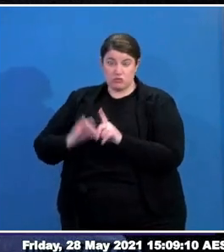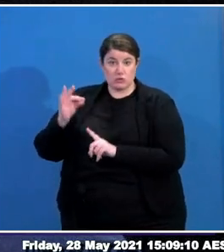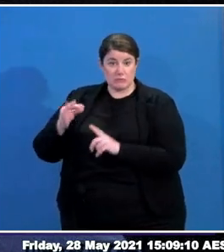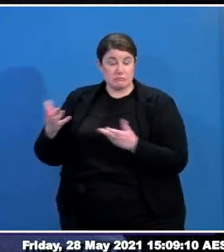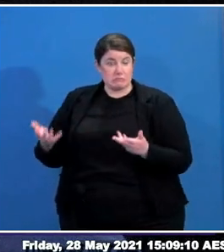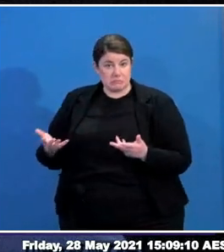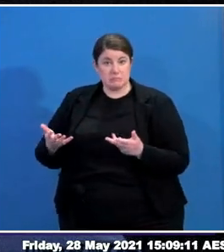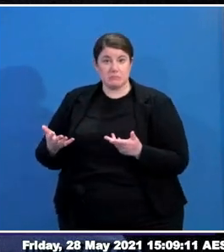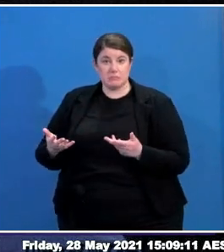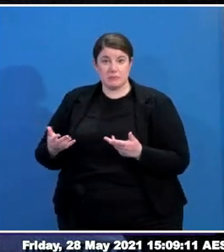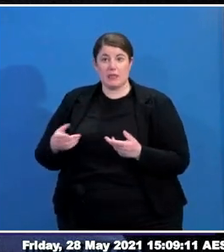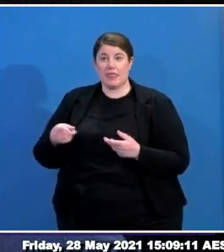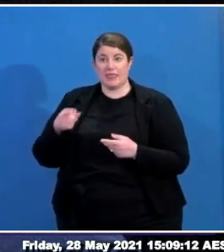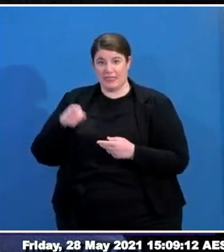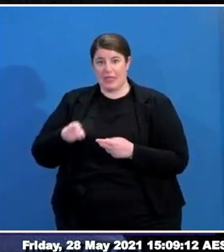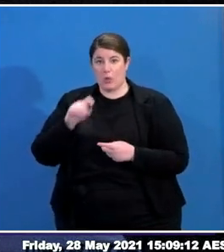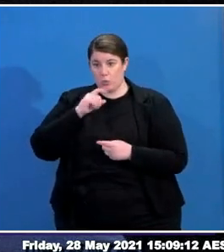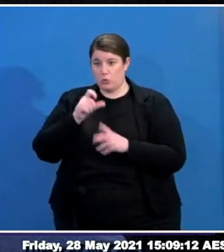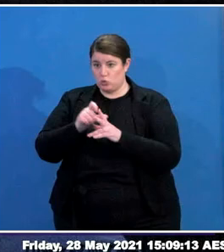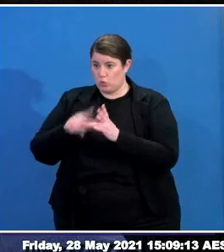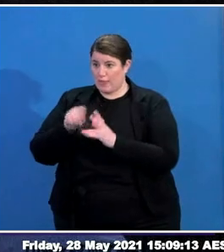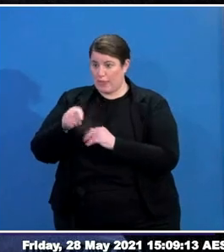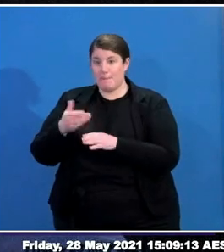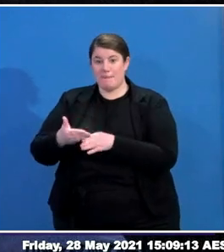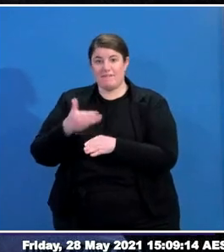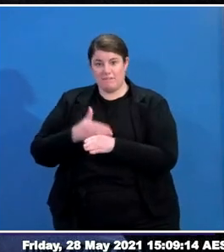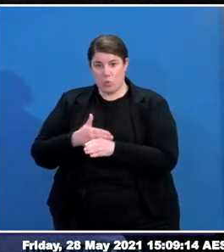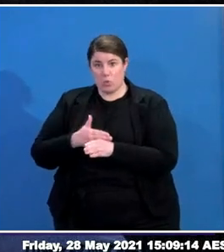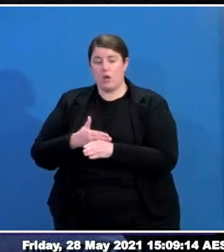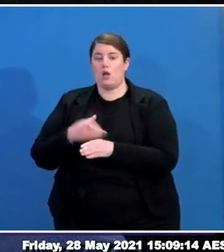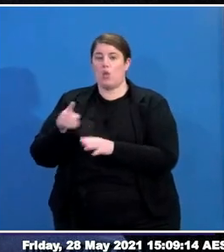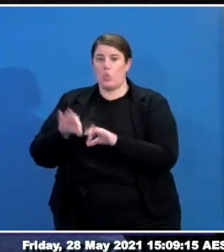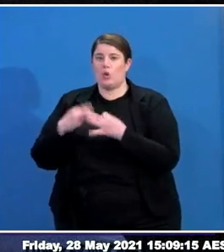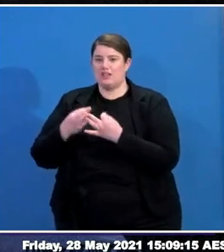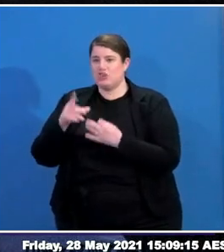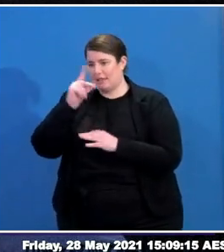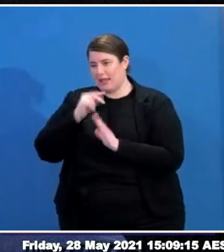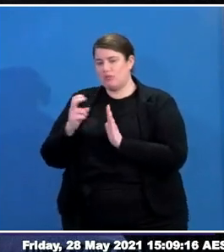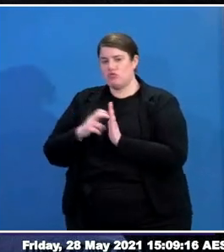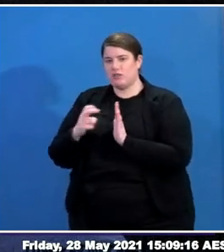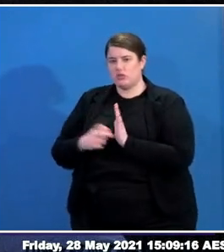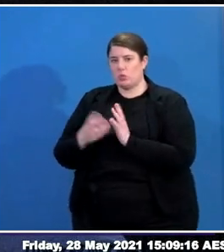they recommend to us that that provider is suitable to the registered because